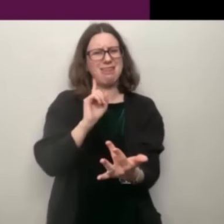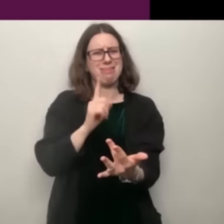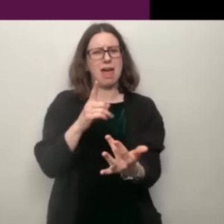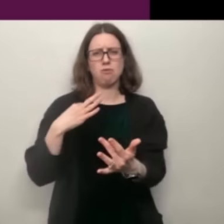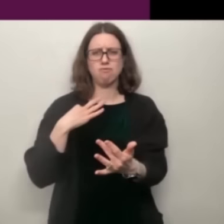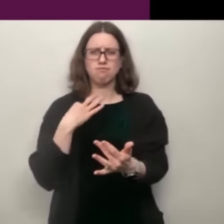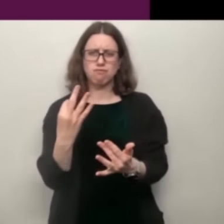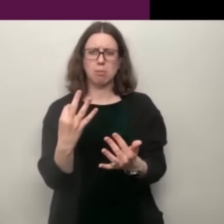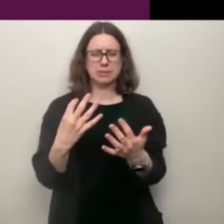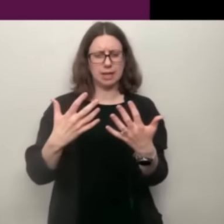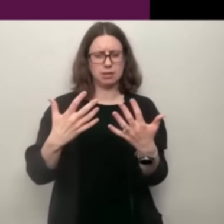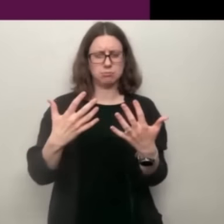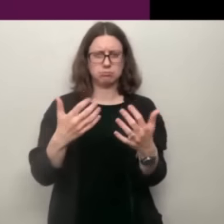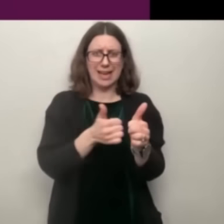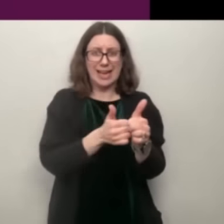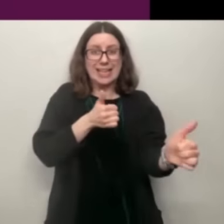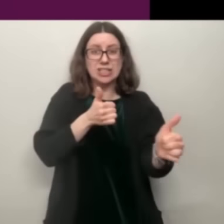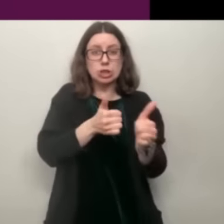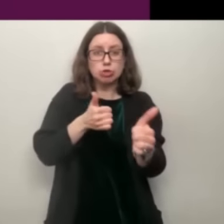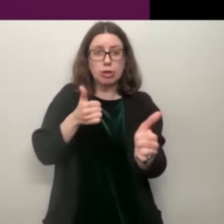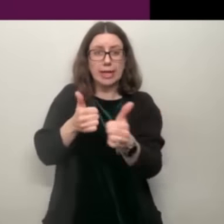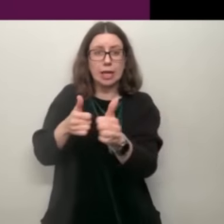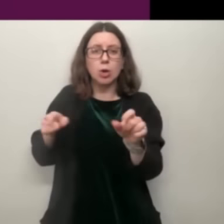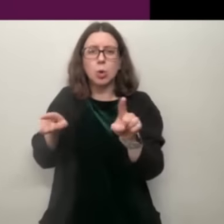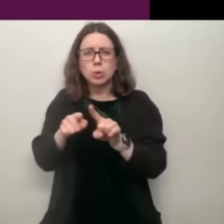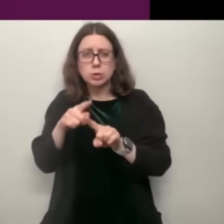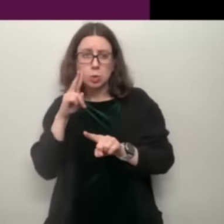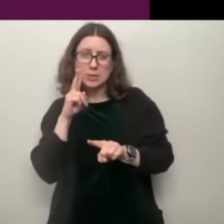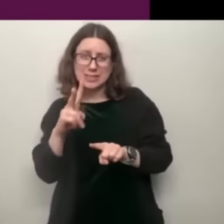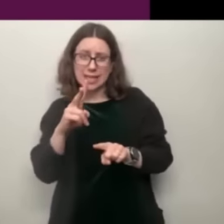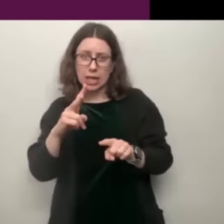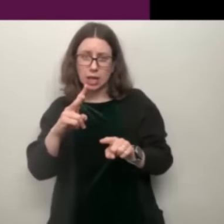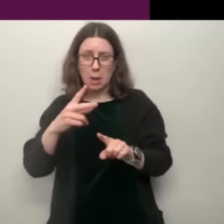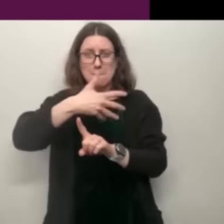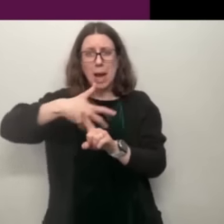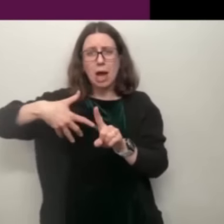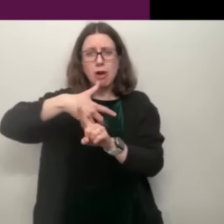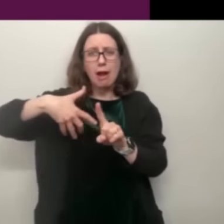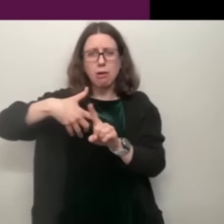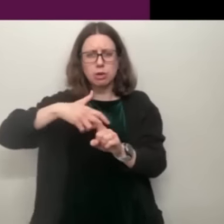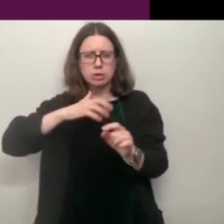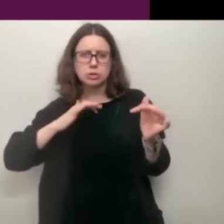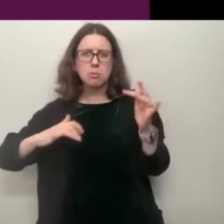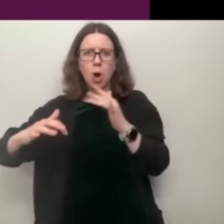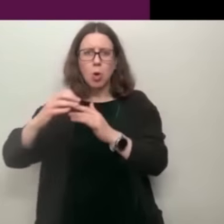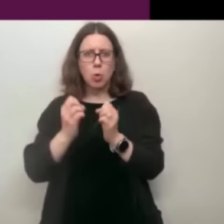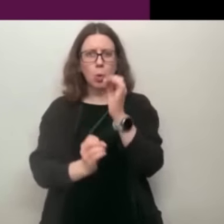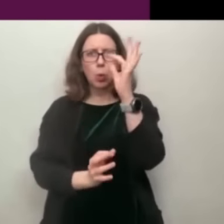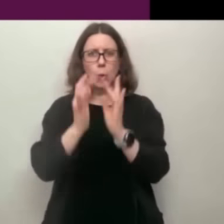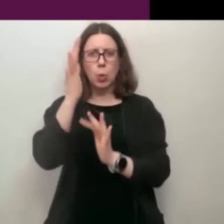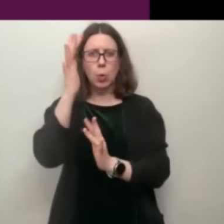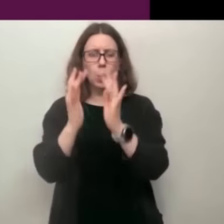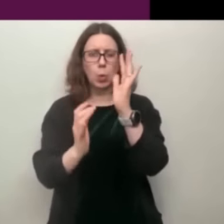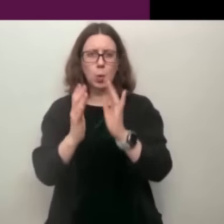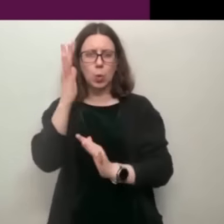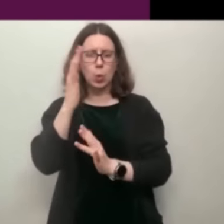and the mast of the many barges on the river. This painting, this bridge was an open invitation